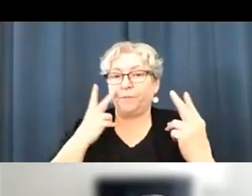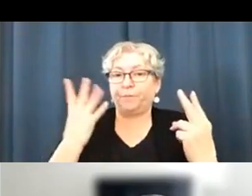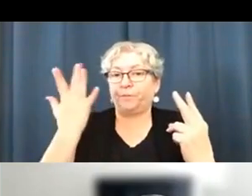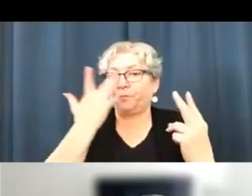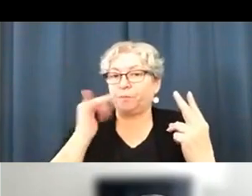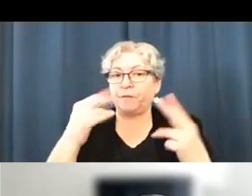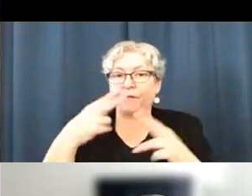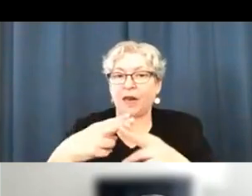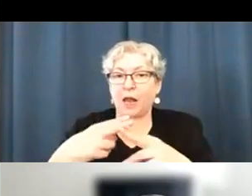of where you are?"